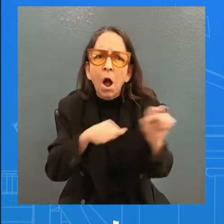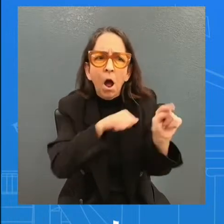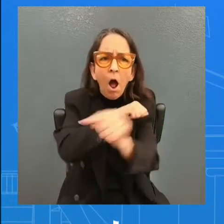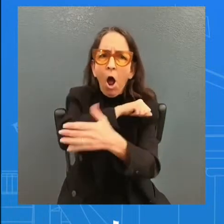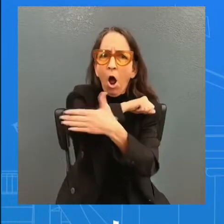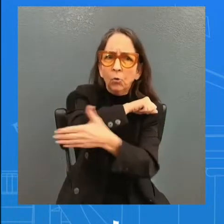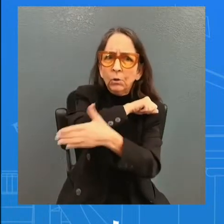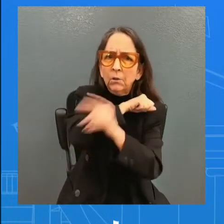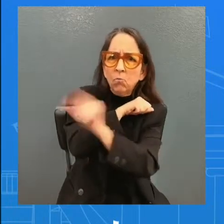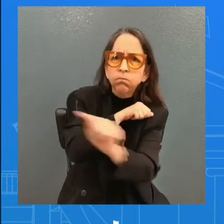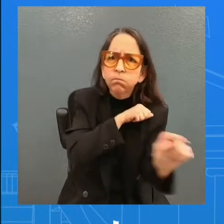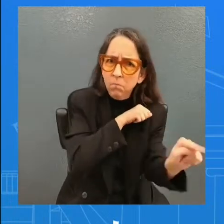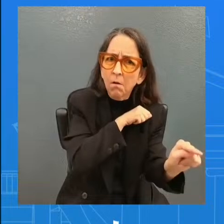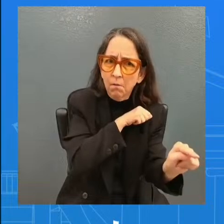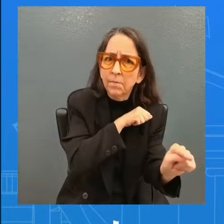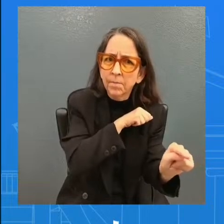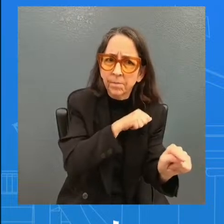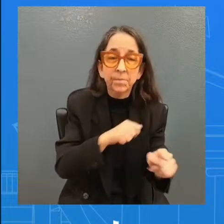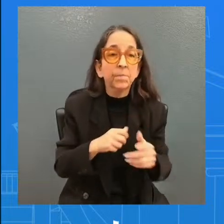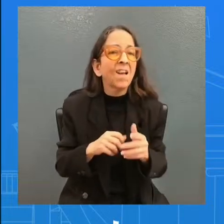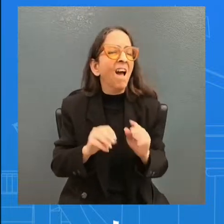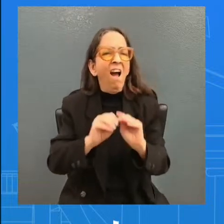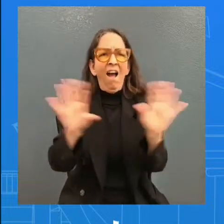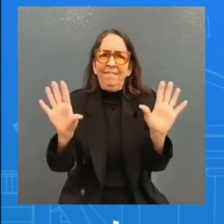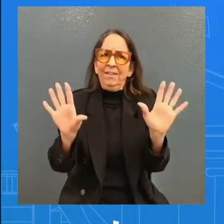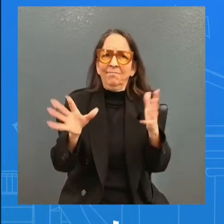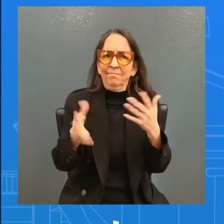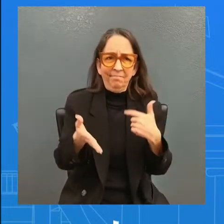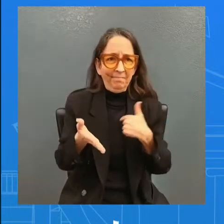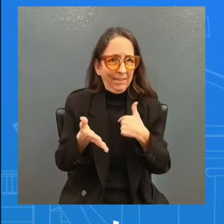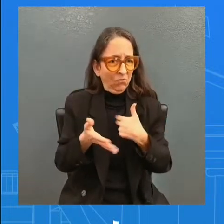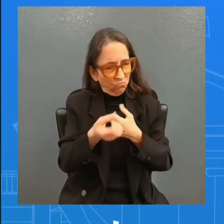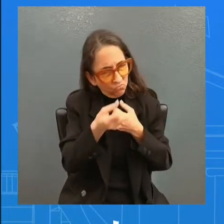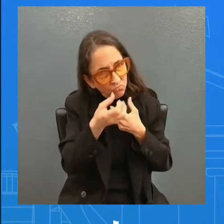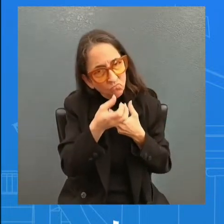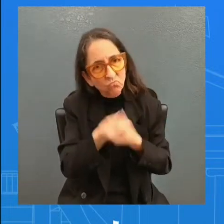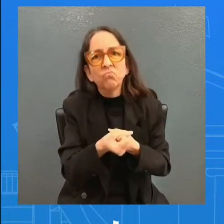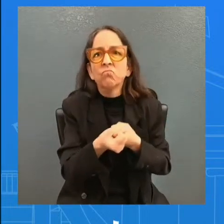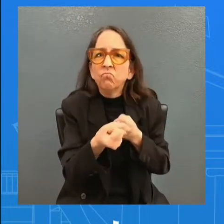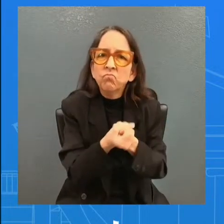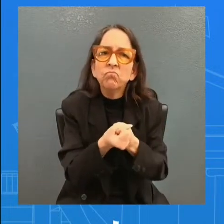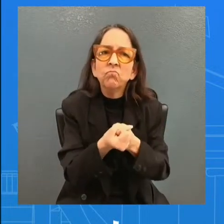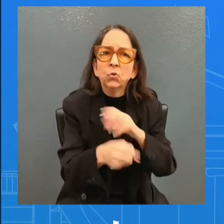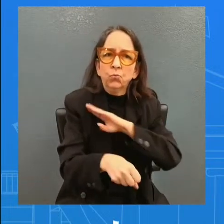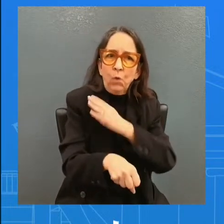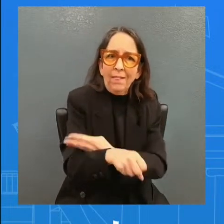together to strengthen our economic partnership with Japan. We have been in touch with Japan and conveyed --